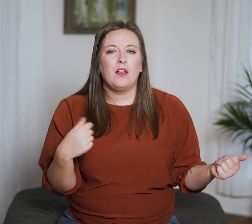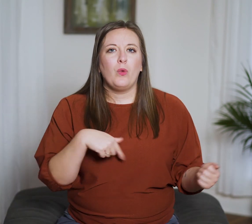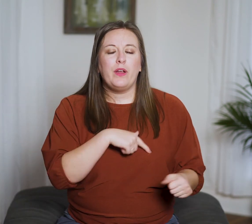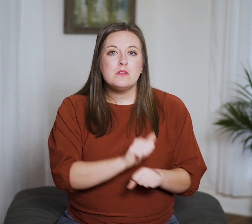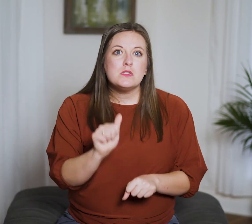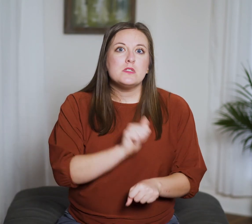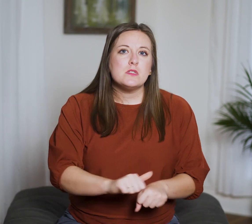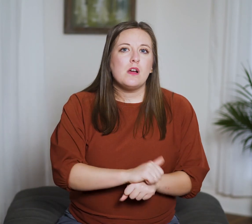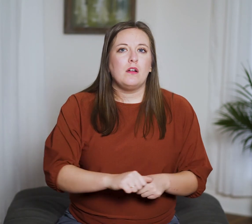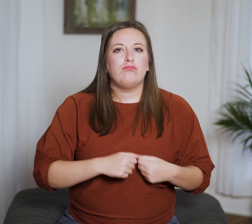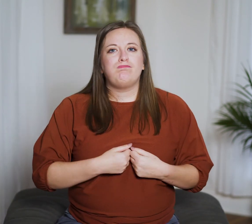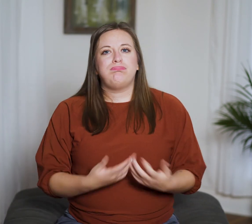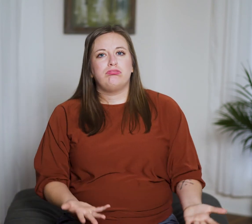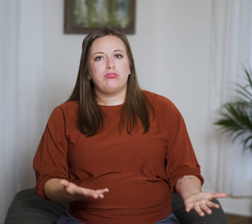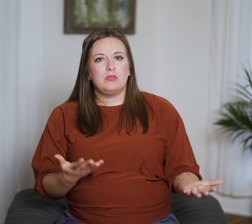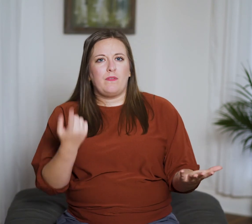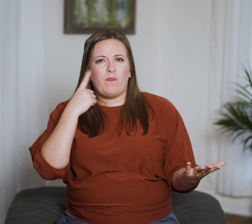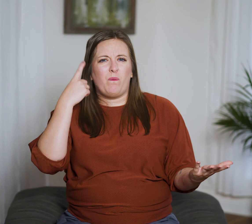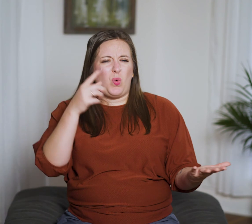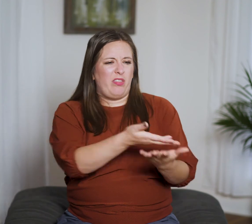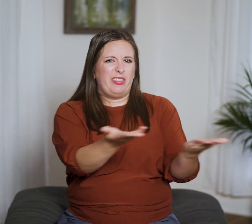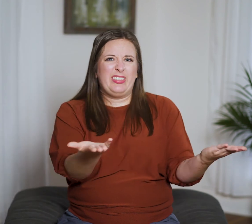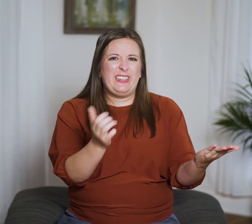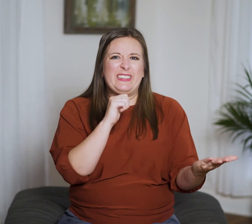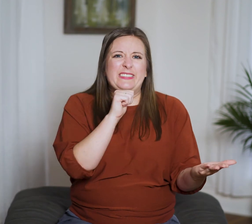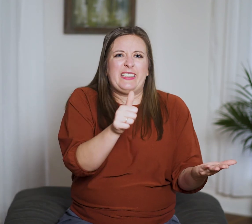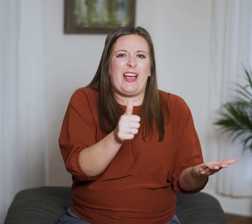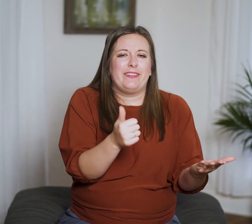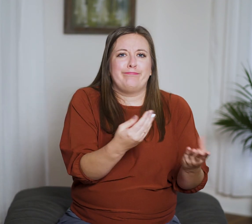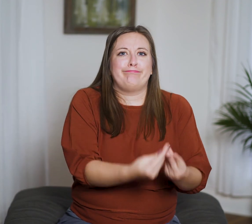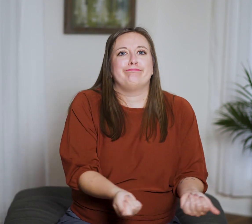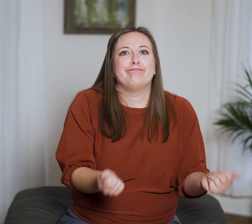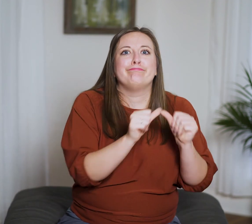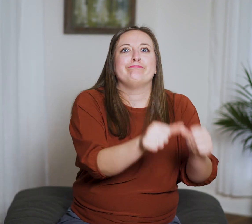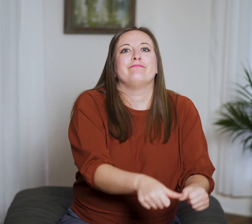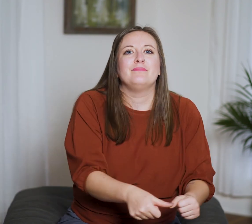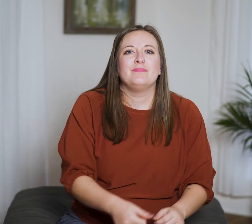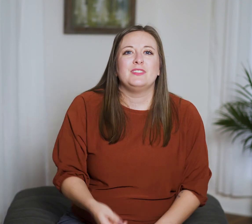and exhaust ourselves over a vapor.